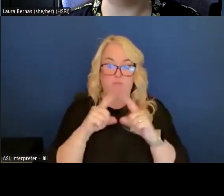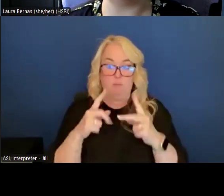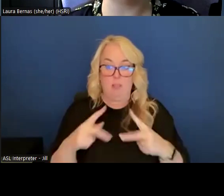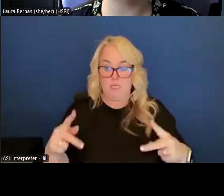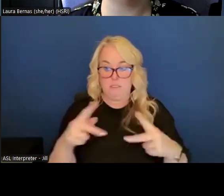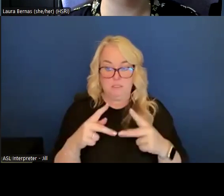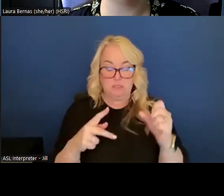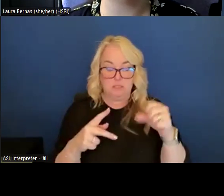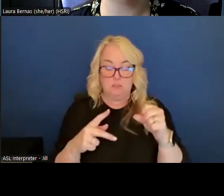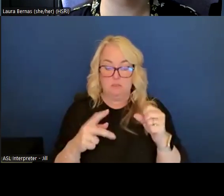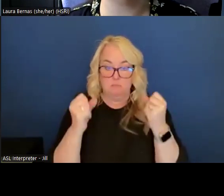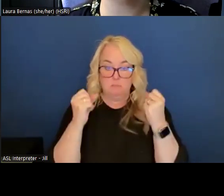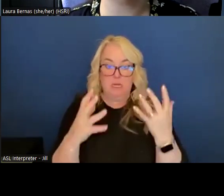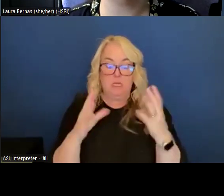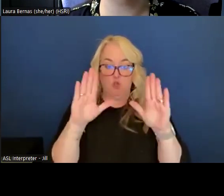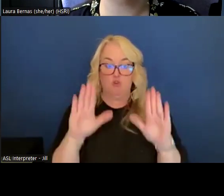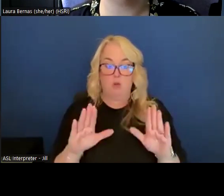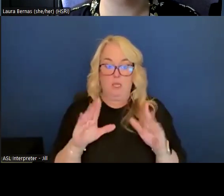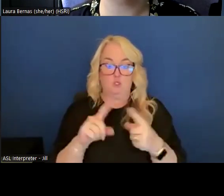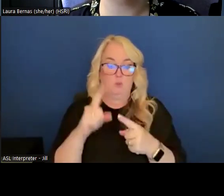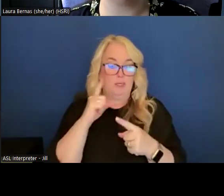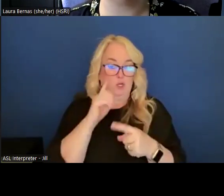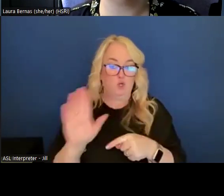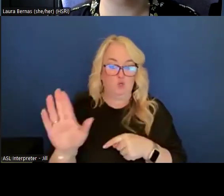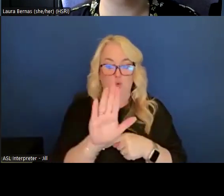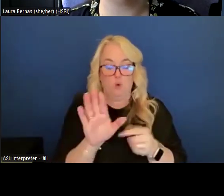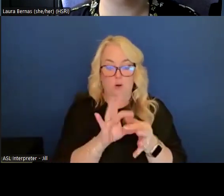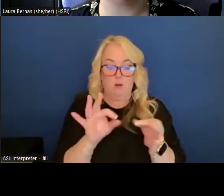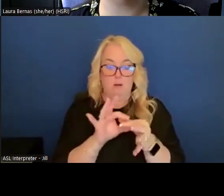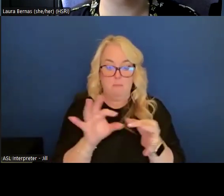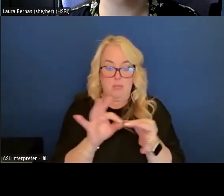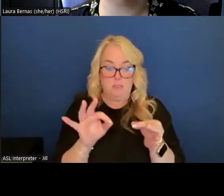great to hear all the panelist recommendations, both for how